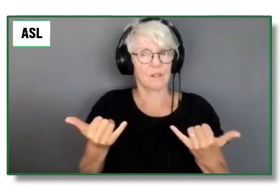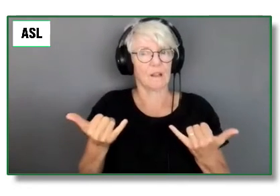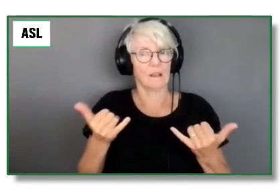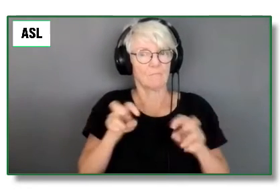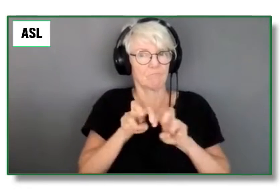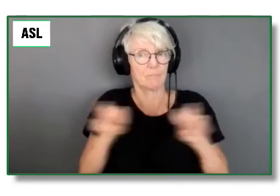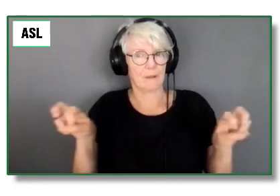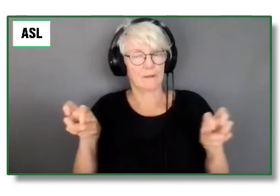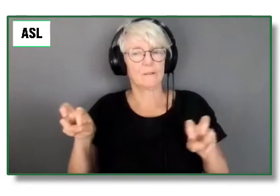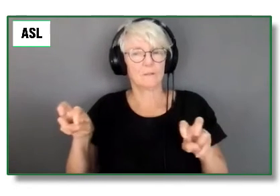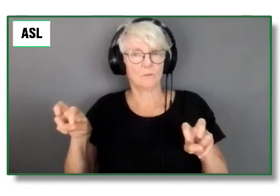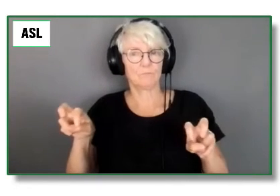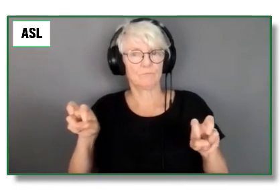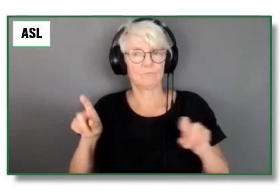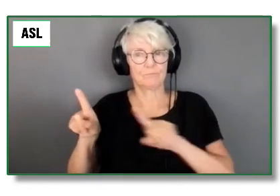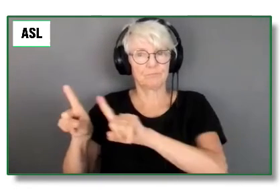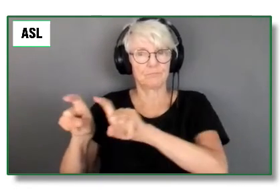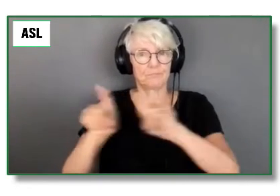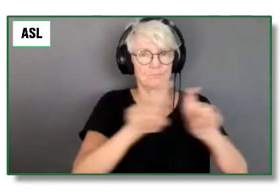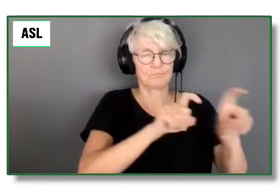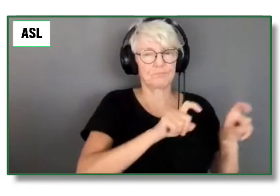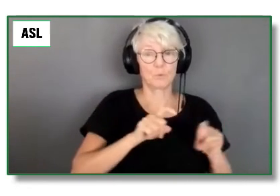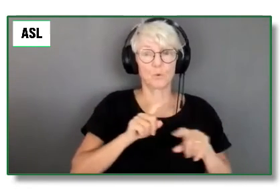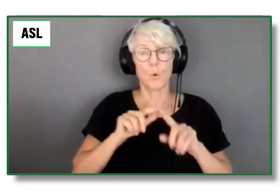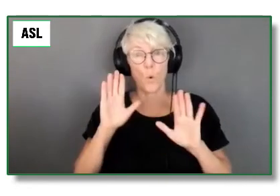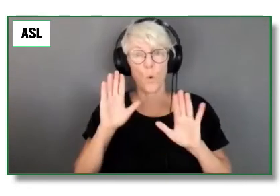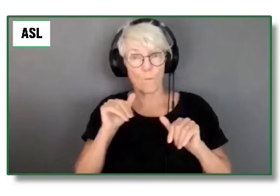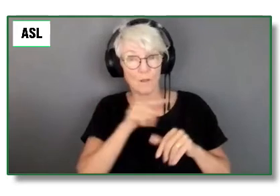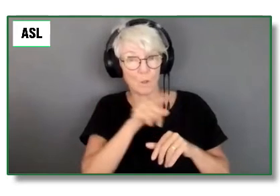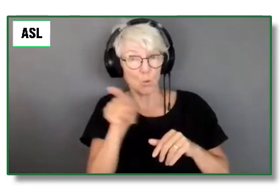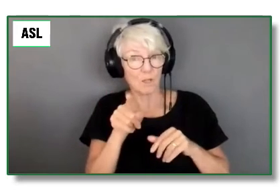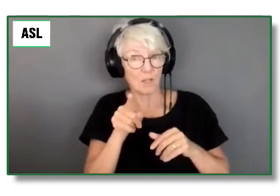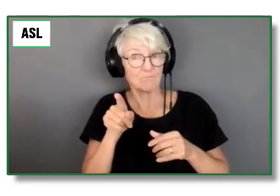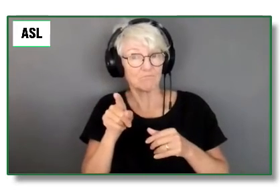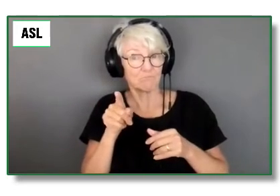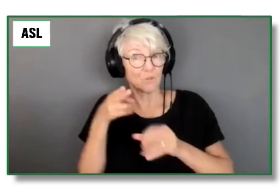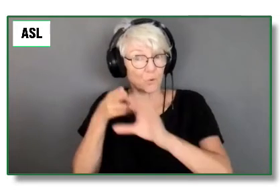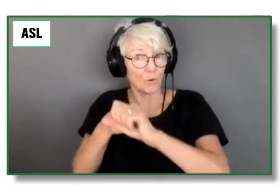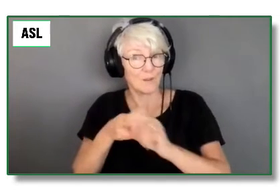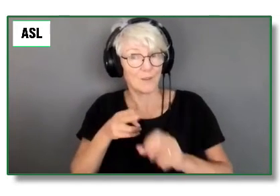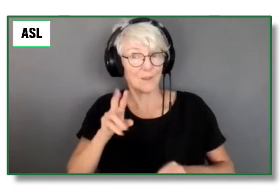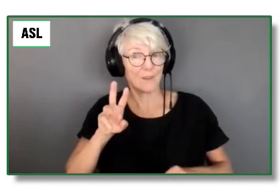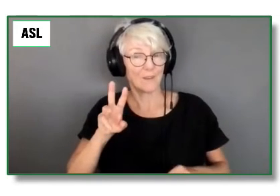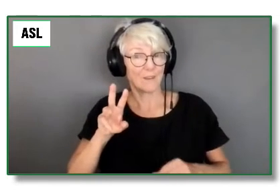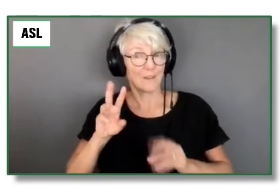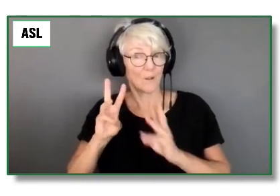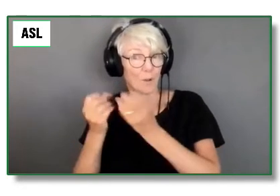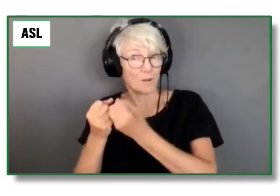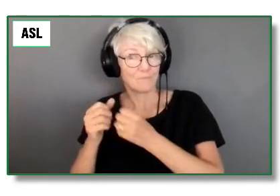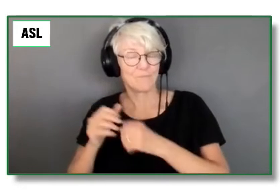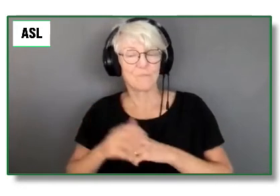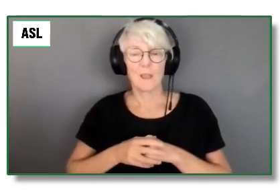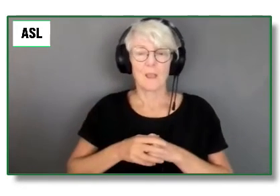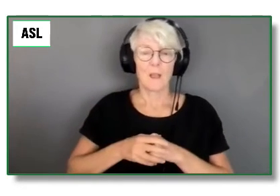to to dial into the webinar for that. Um I think we have time for for one quick question um